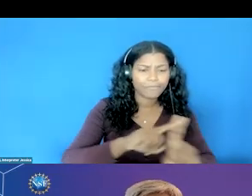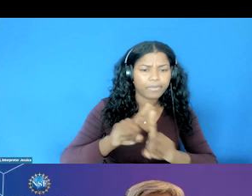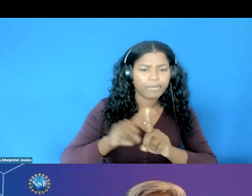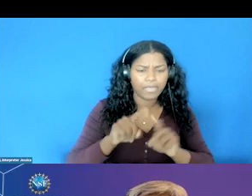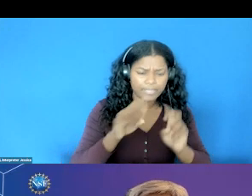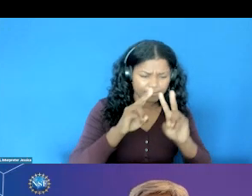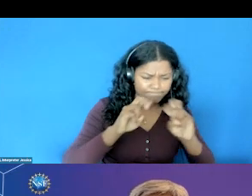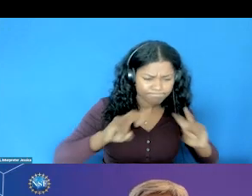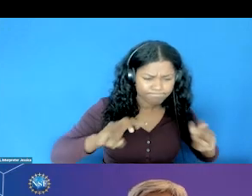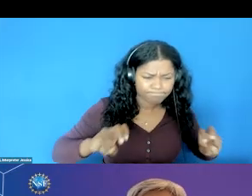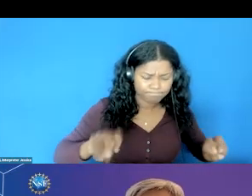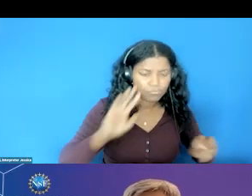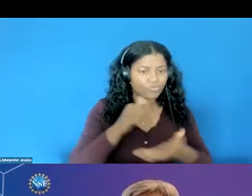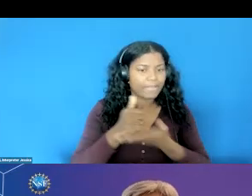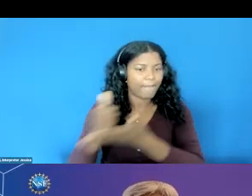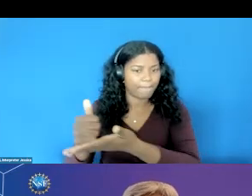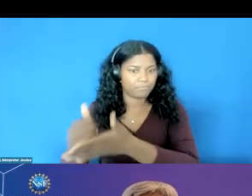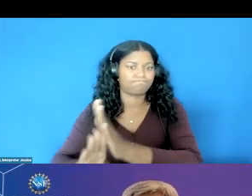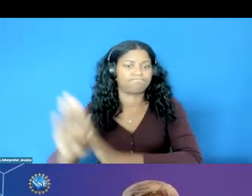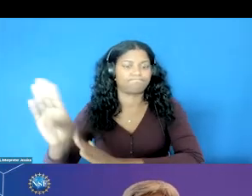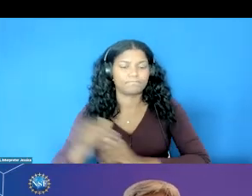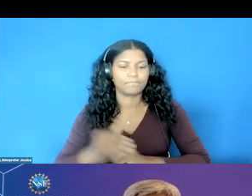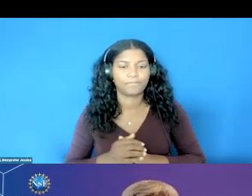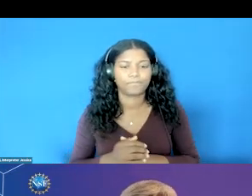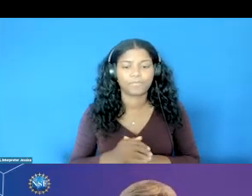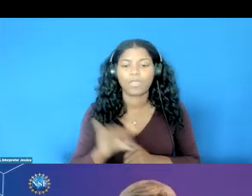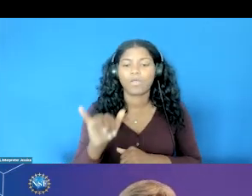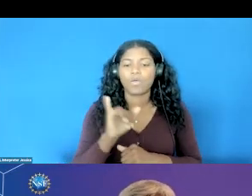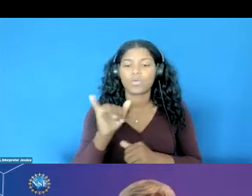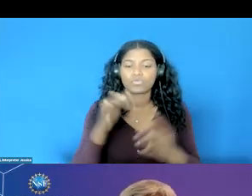Another priority area is integration across the biological sciences.